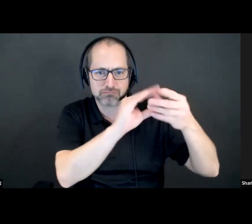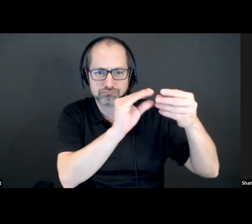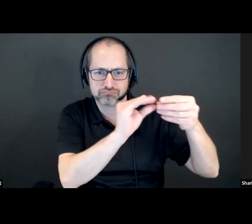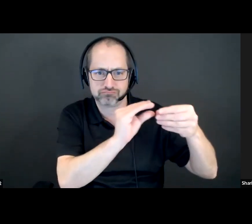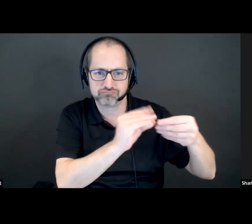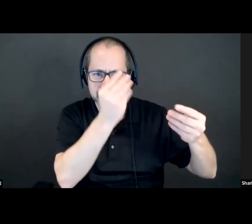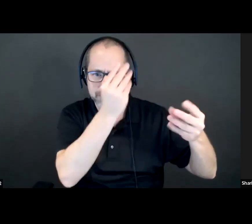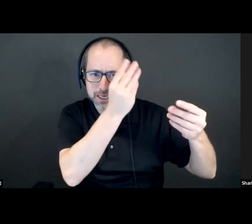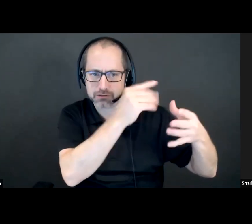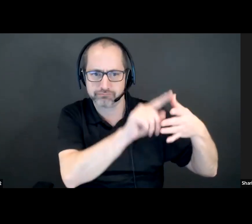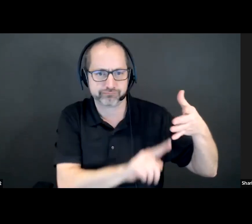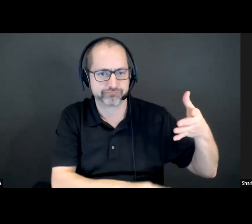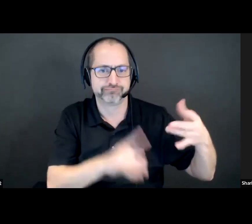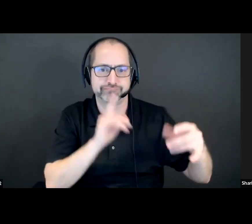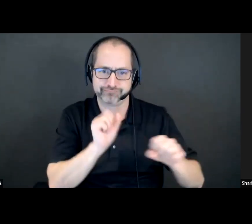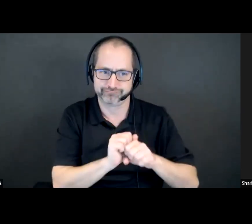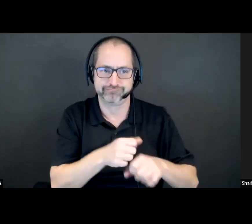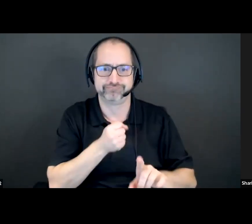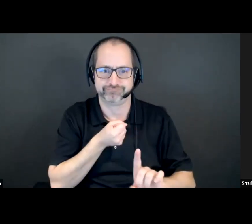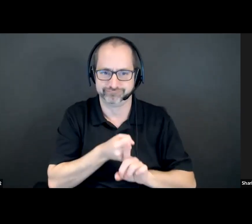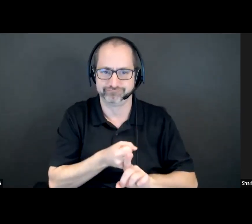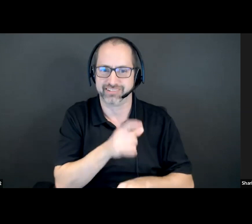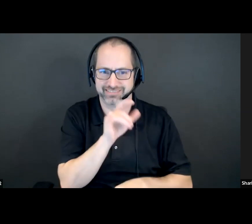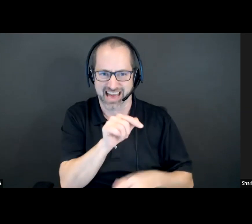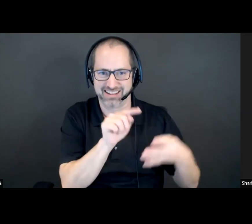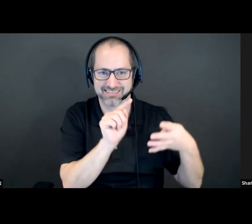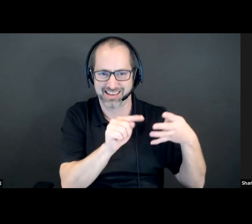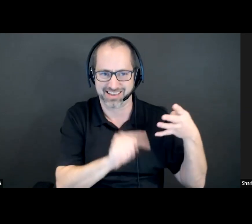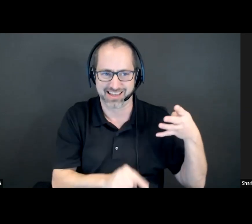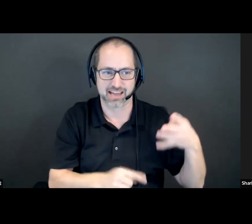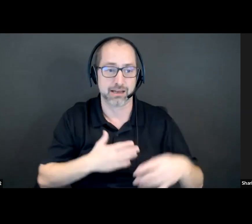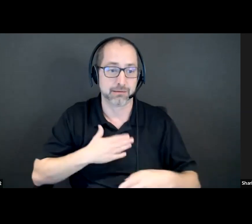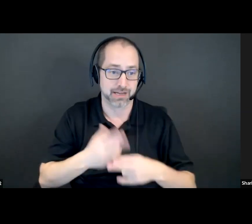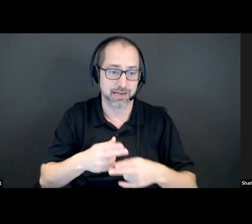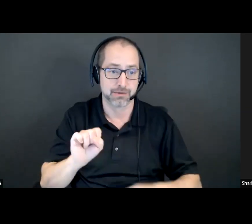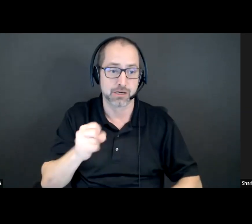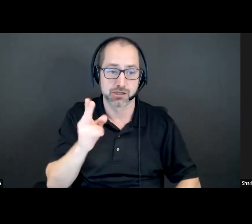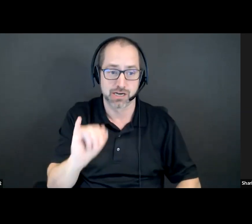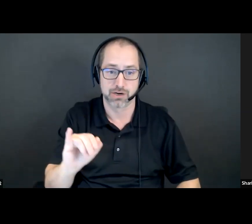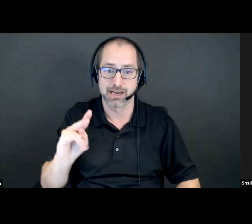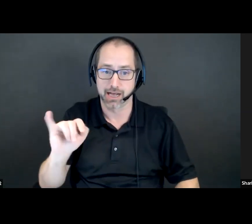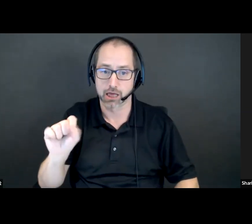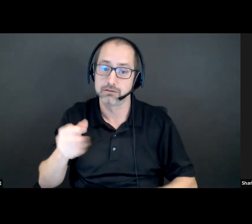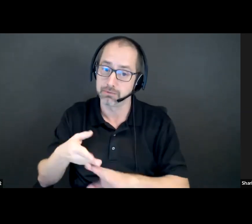everything that you were saying. My name is Shari Ingalls. I am a former registered nurse and I have